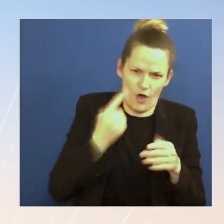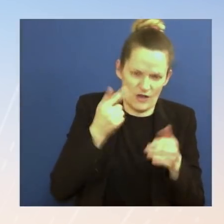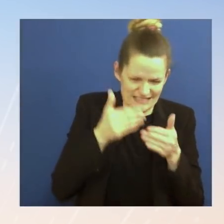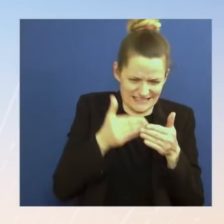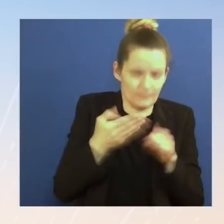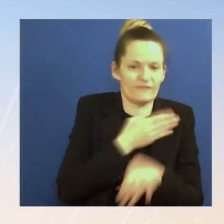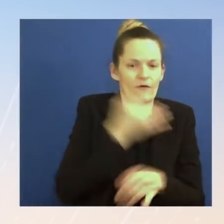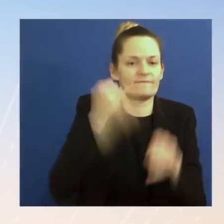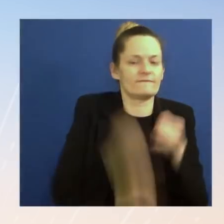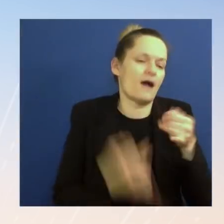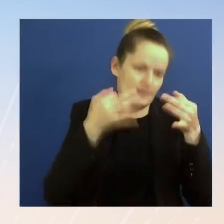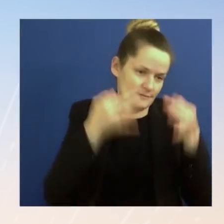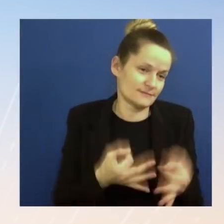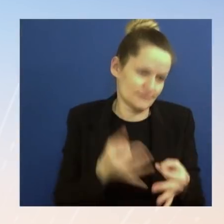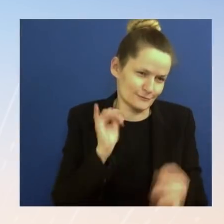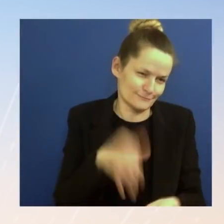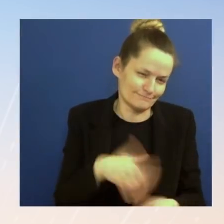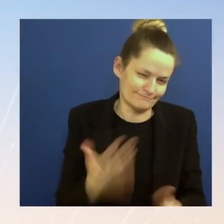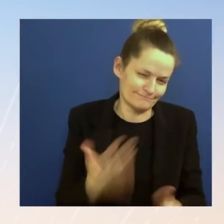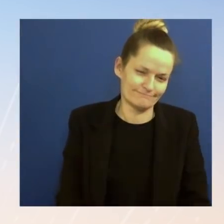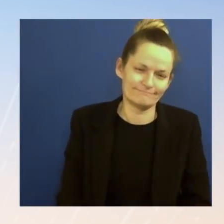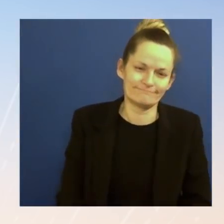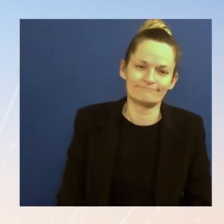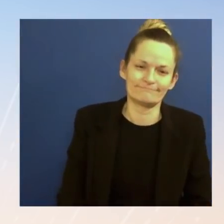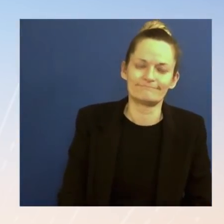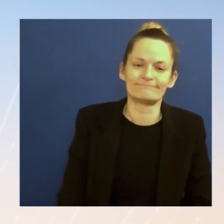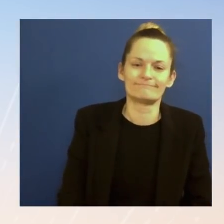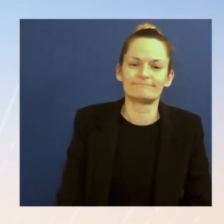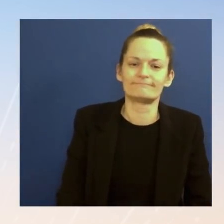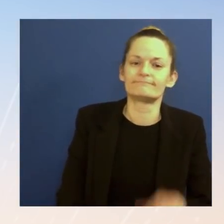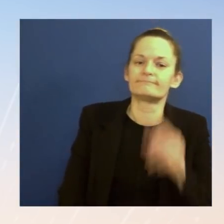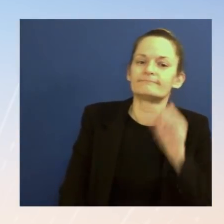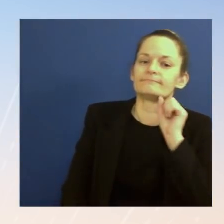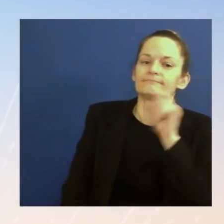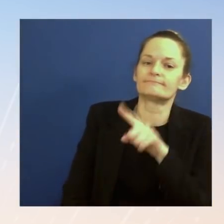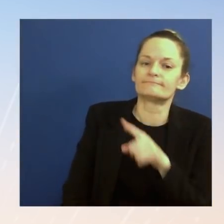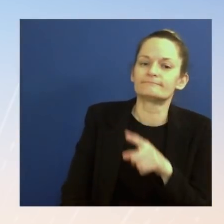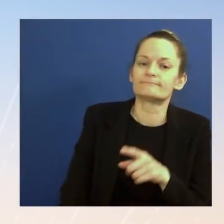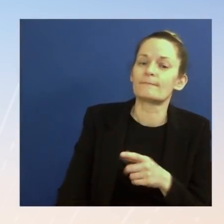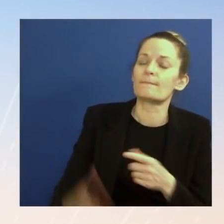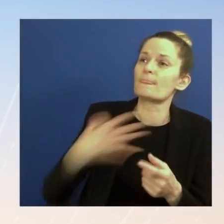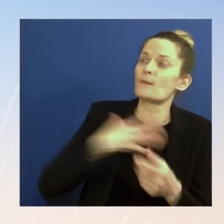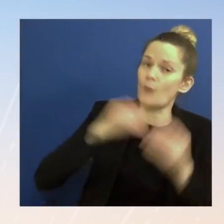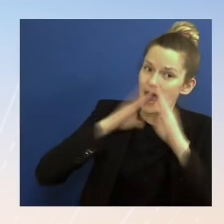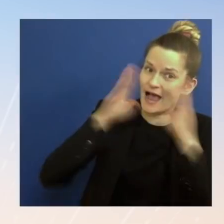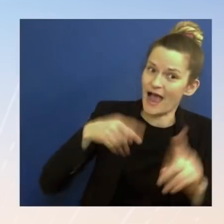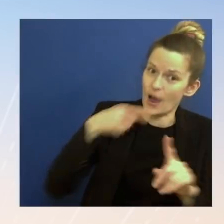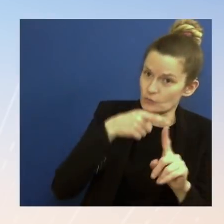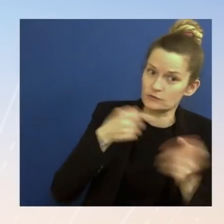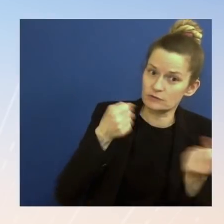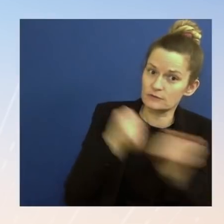endorse that, in any way assist with that, especially since the African model kind of tends